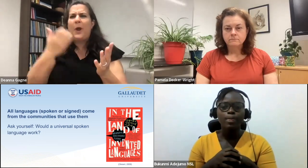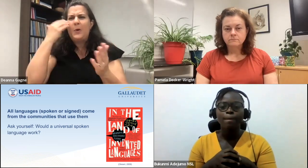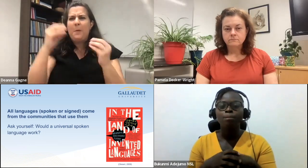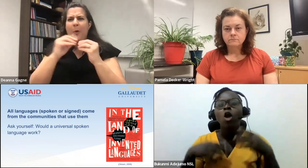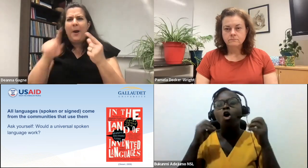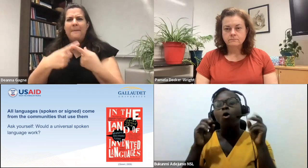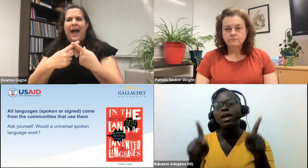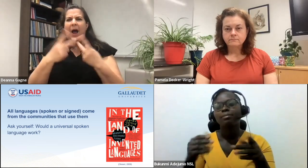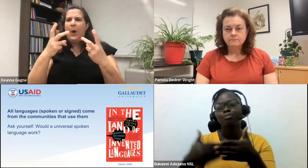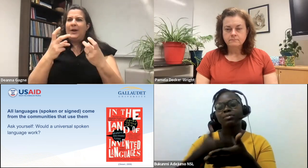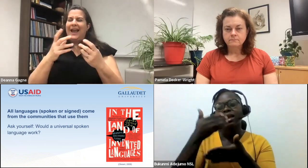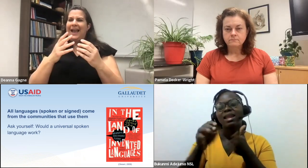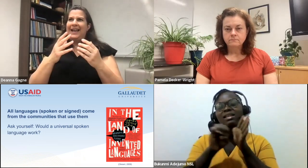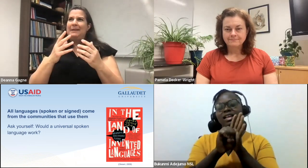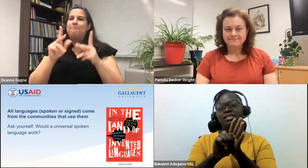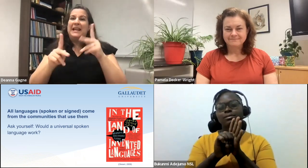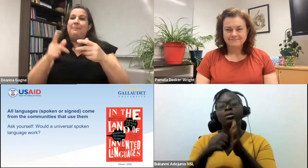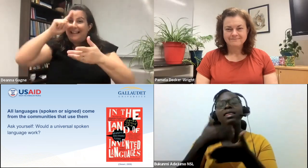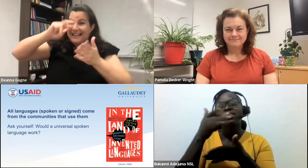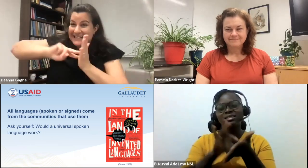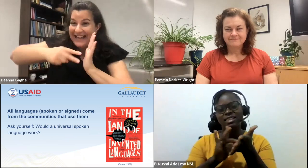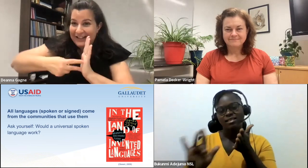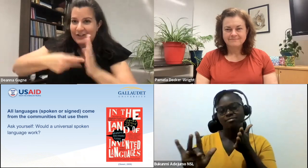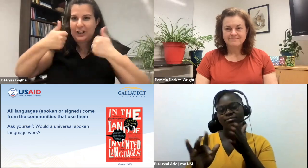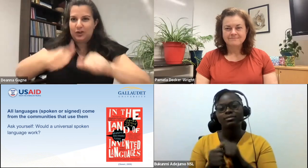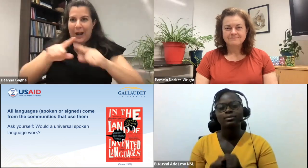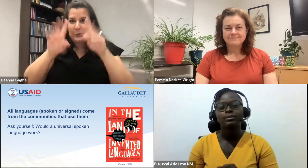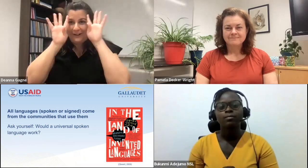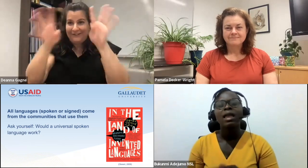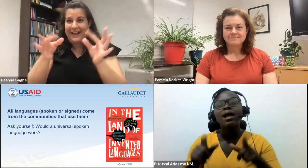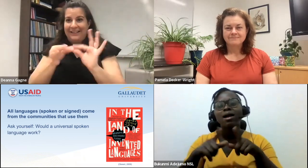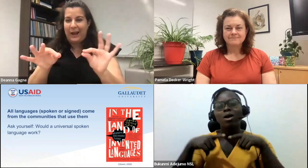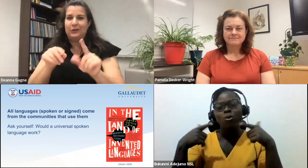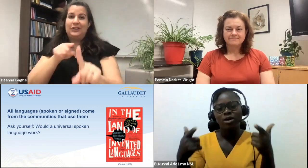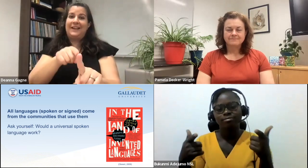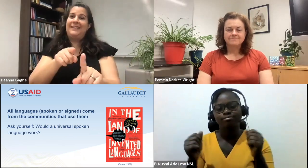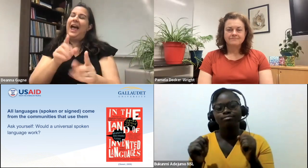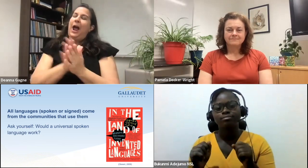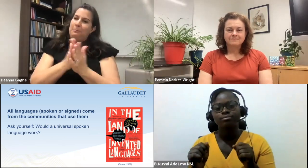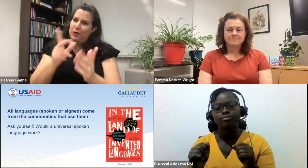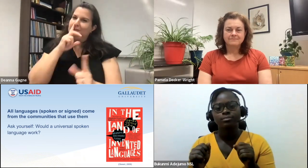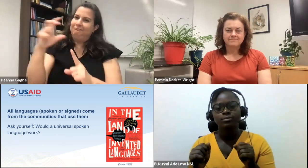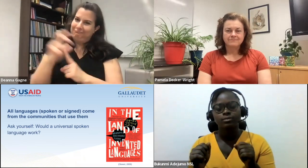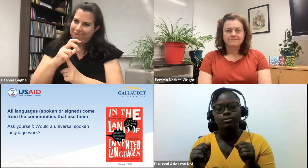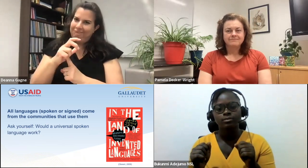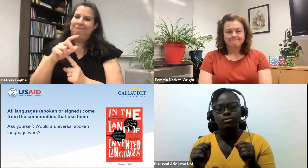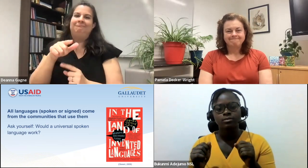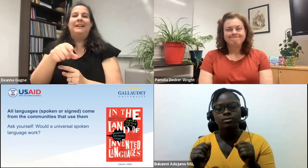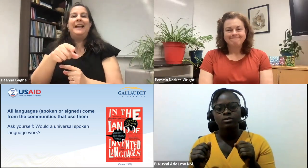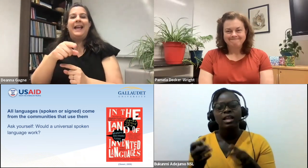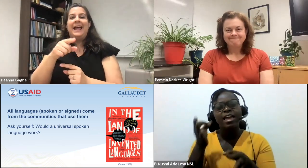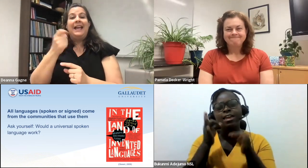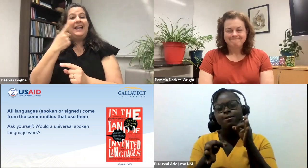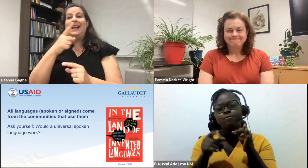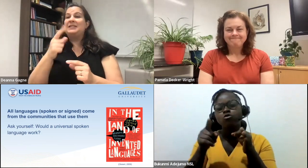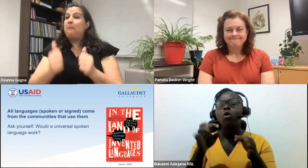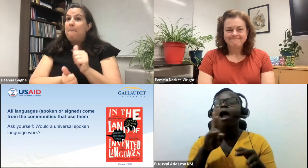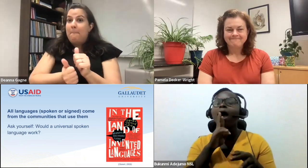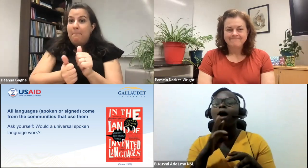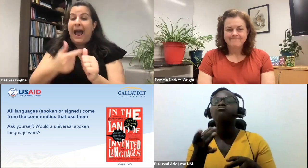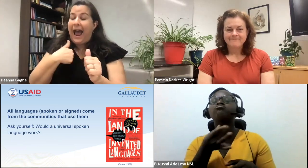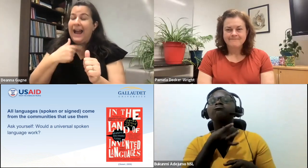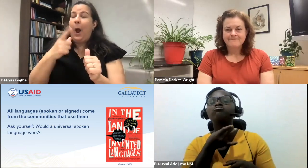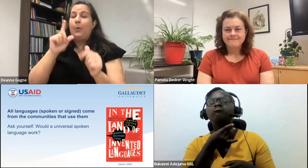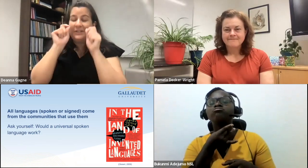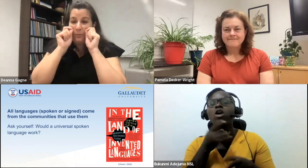If you are curious to know more about the things that we've talked about, about people who have tried to intentionally create an artificial language. I highly recommend this book.